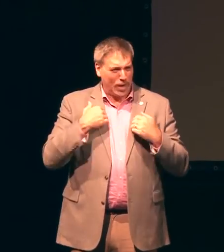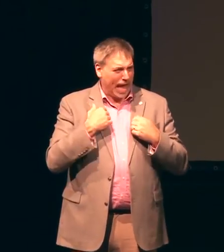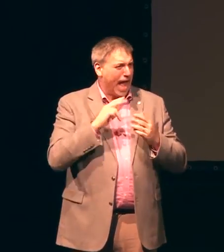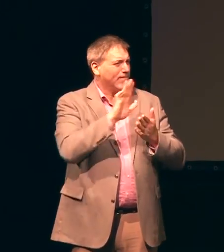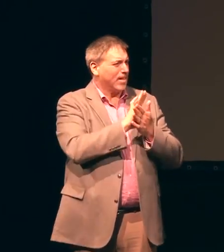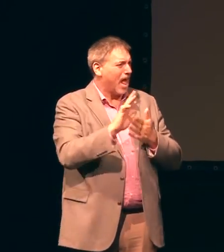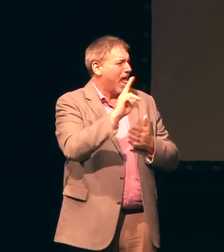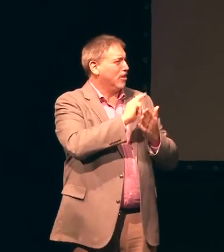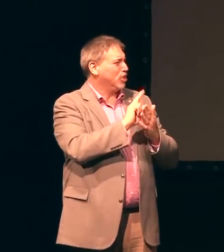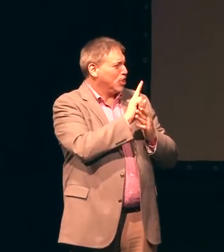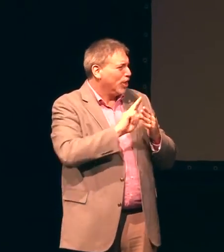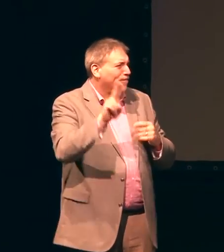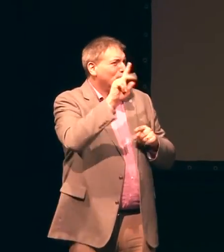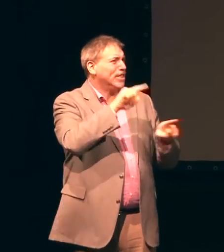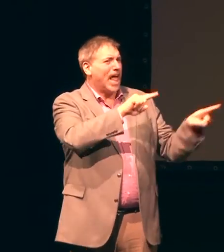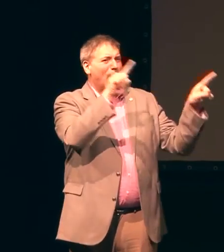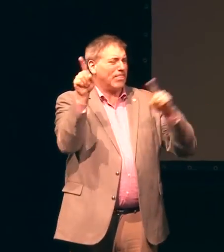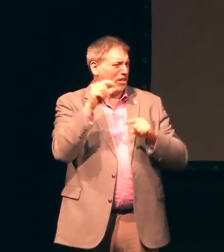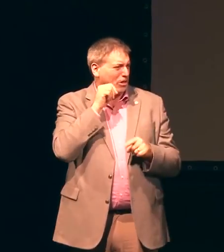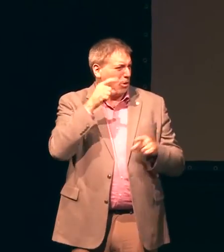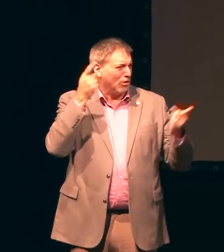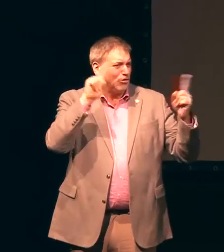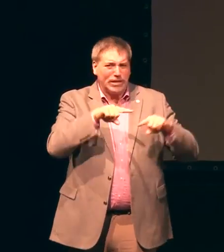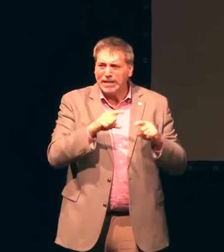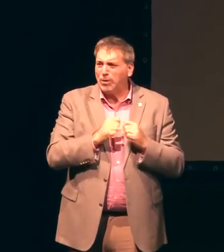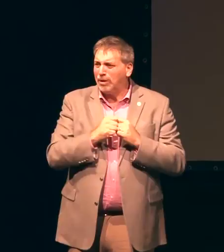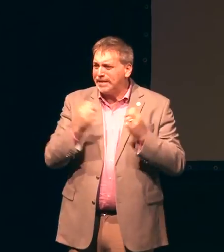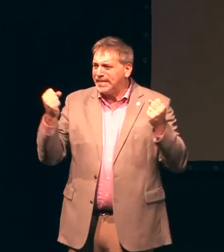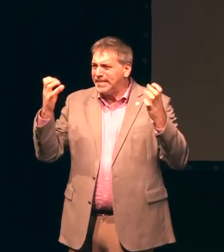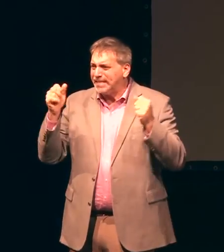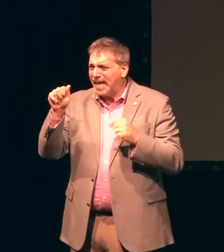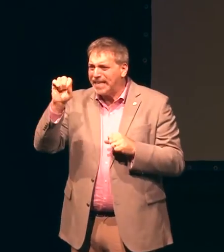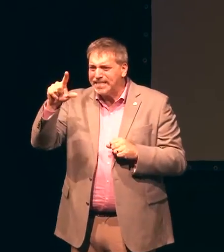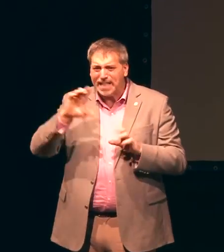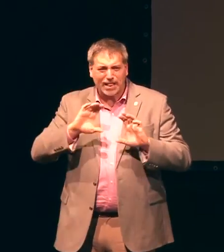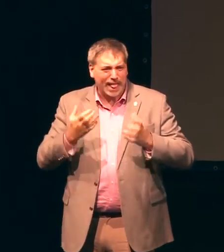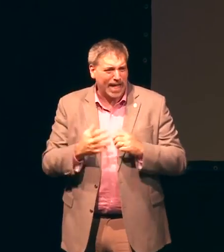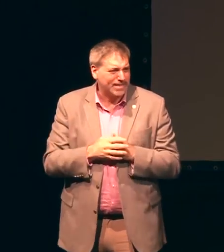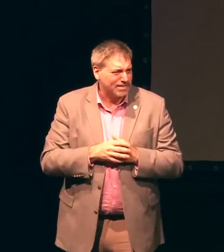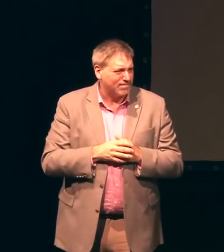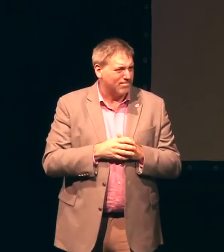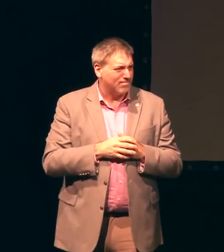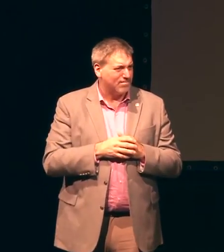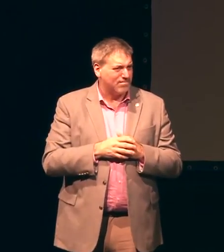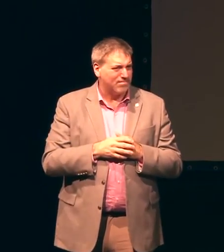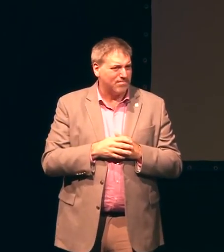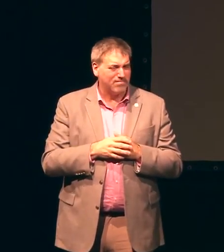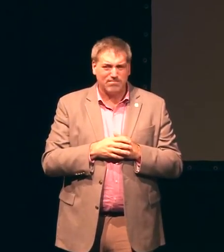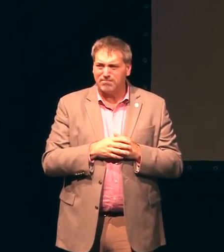We have colleges and universities out there that don't agree with ASL being used in their